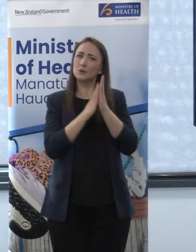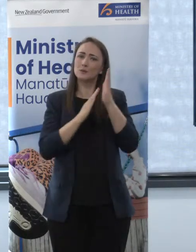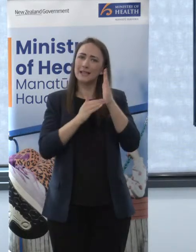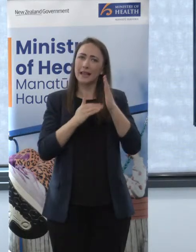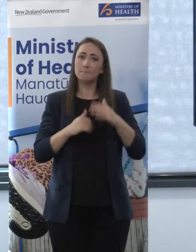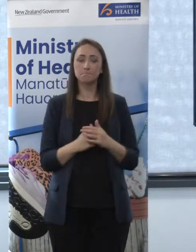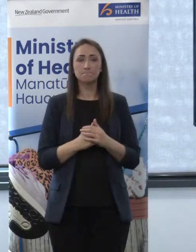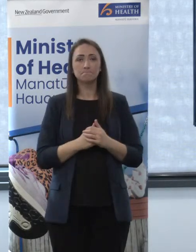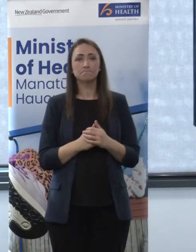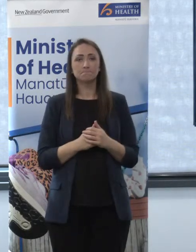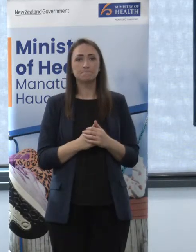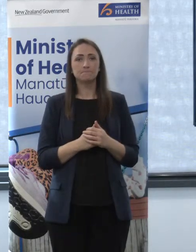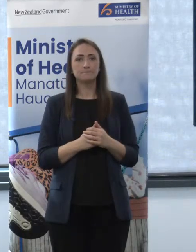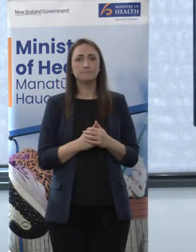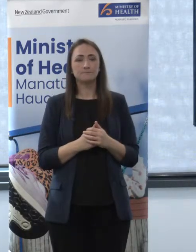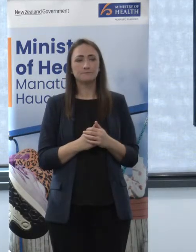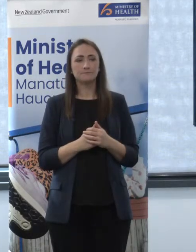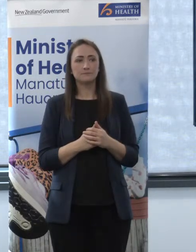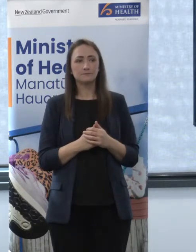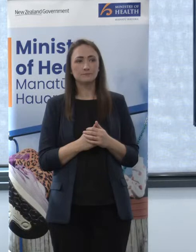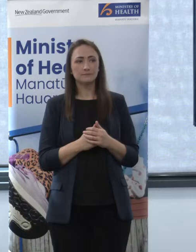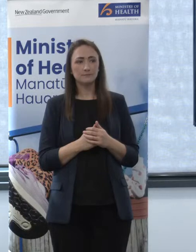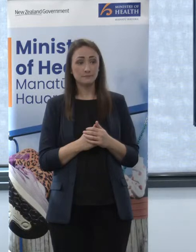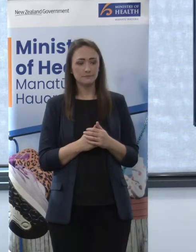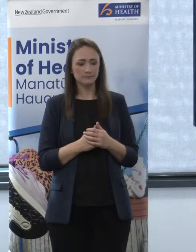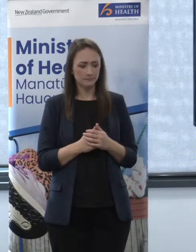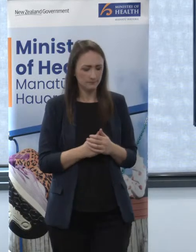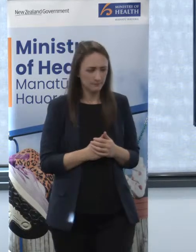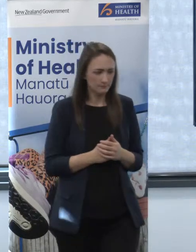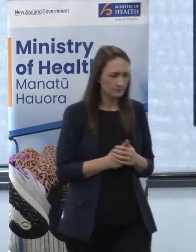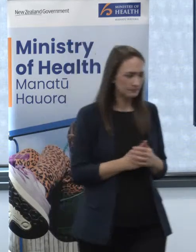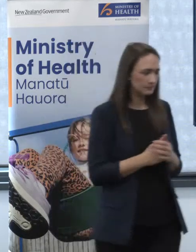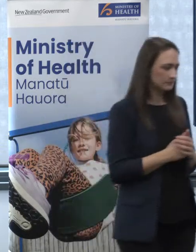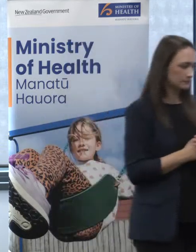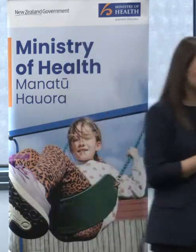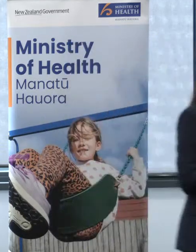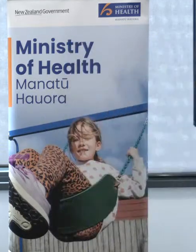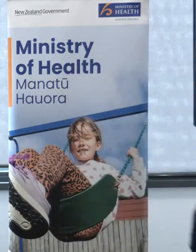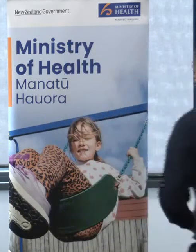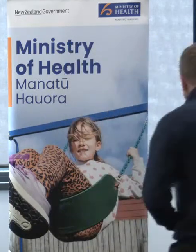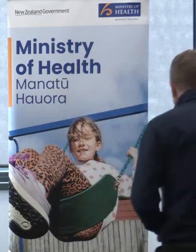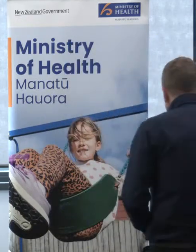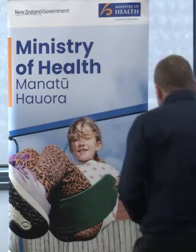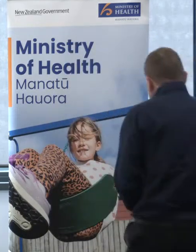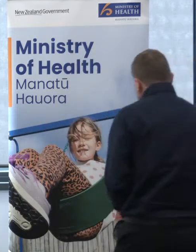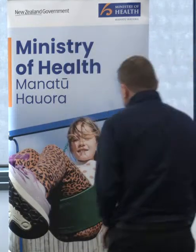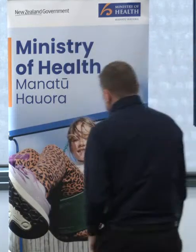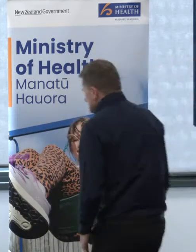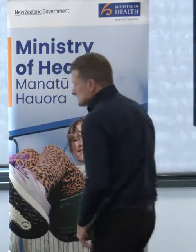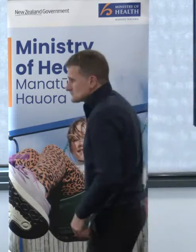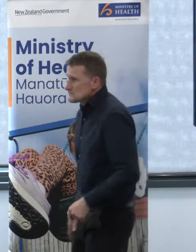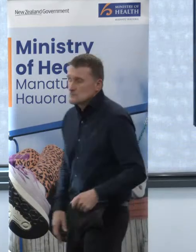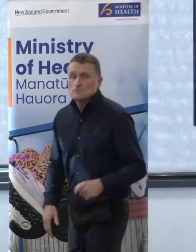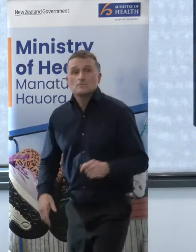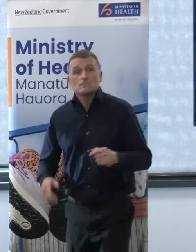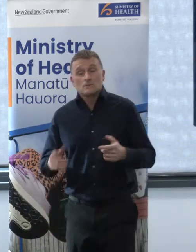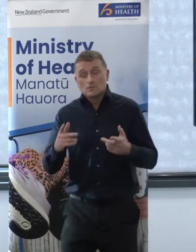prevalence of COVID 19 and its variants. Whole gene sequencing in